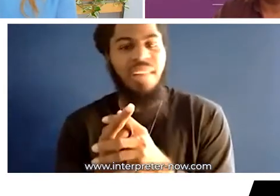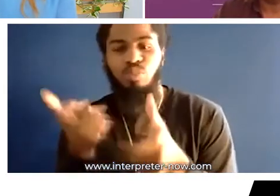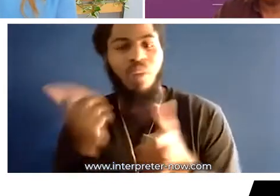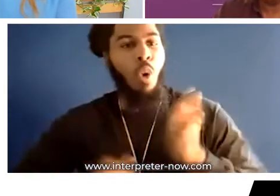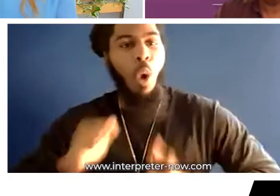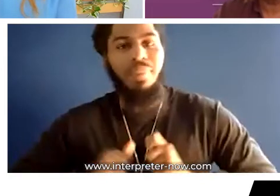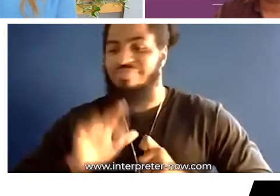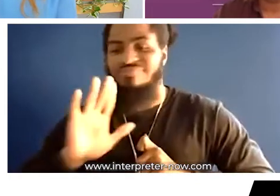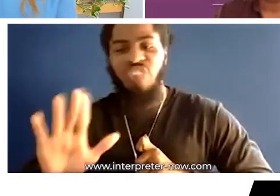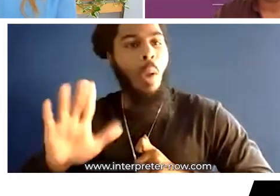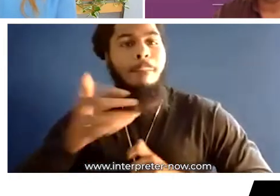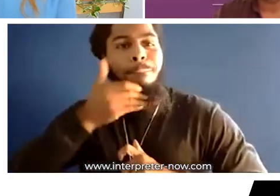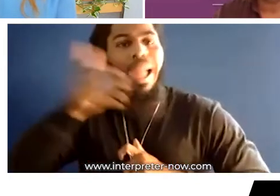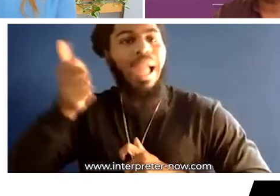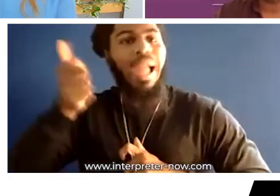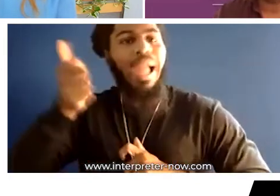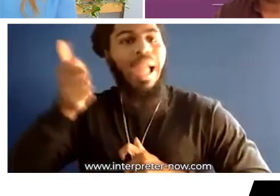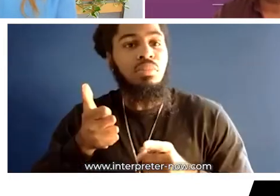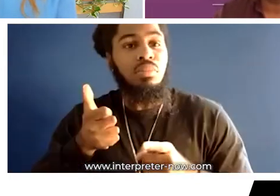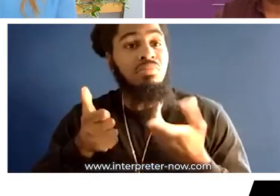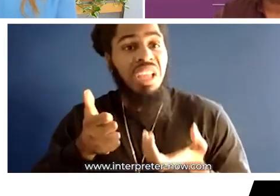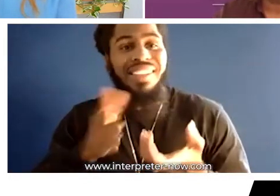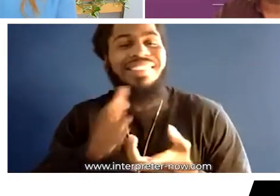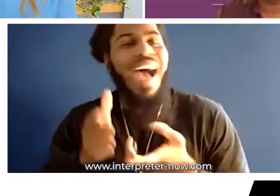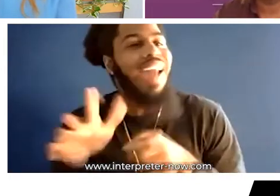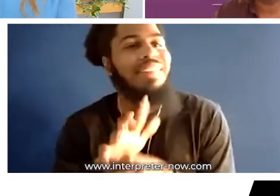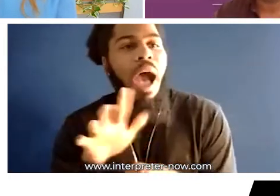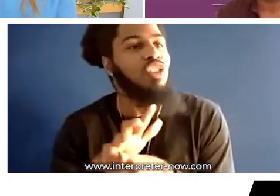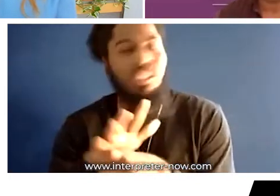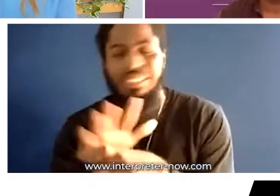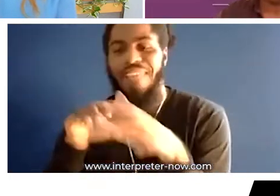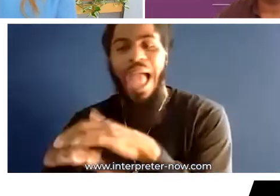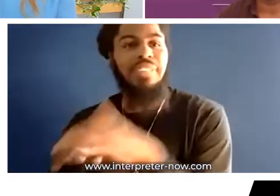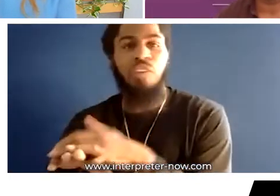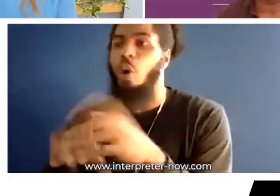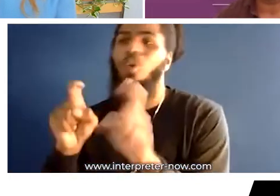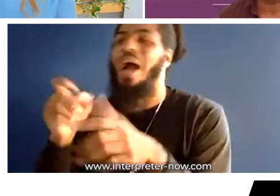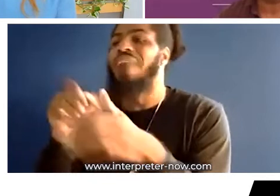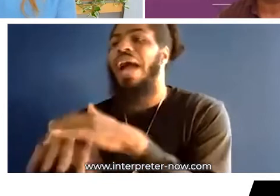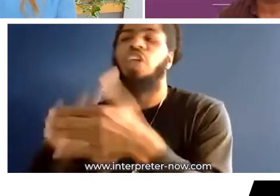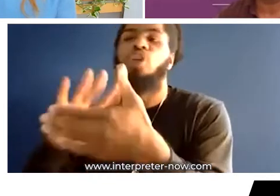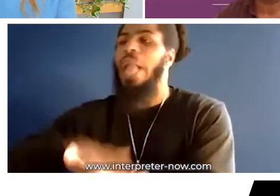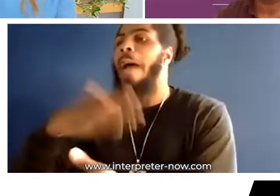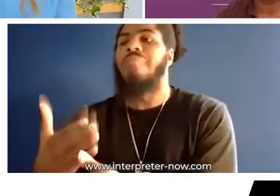It's not enough just to provide equal access to laptops, mobile phones, and internet connections. I mean, those are really important.